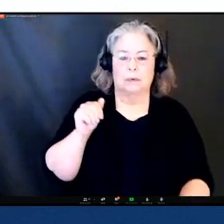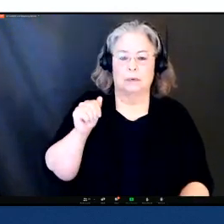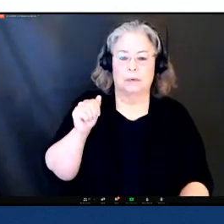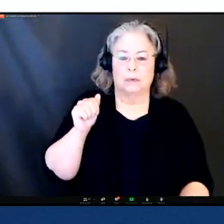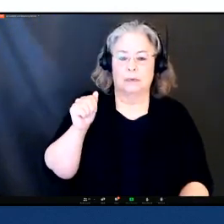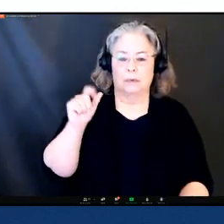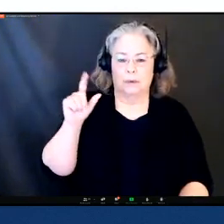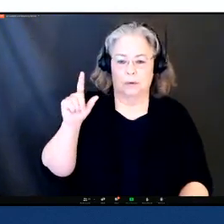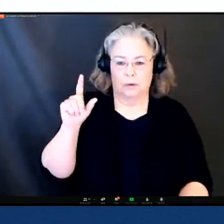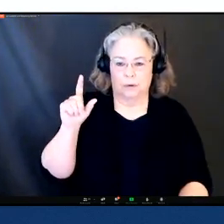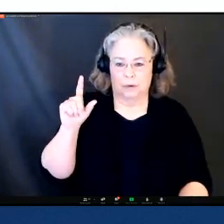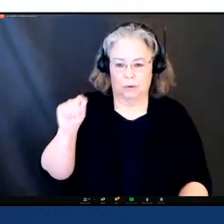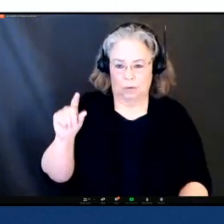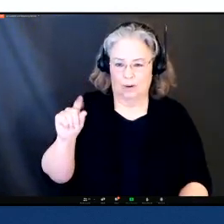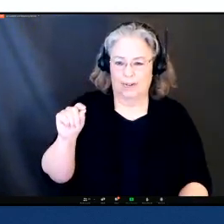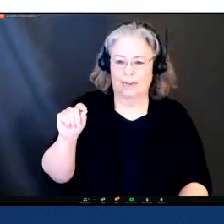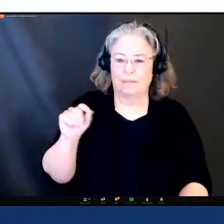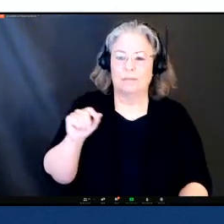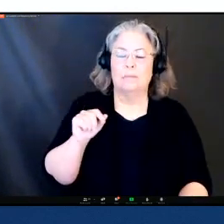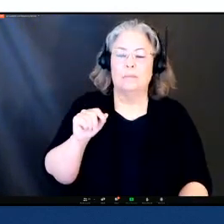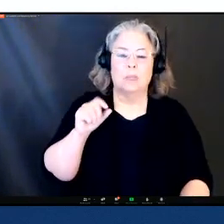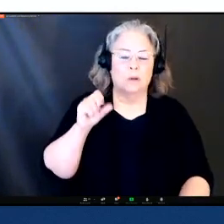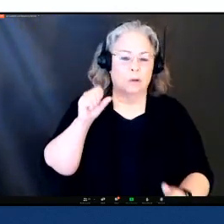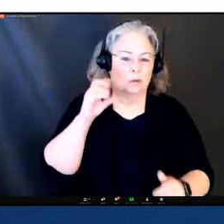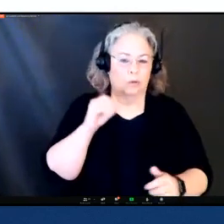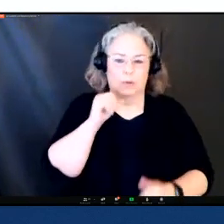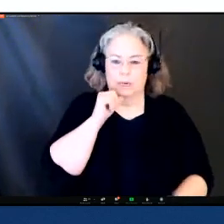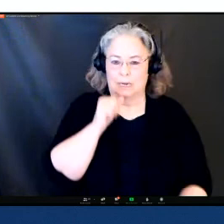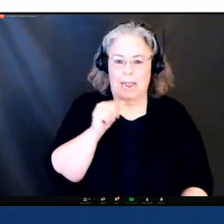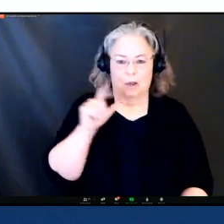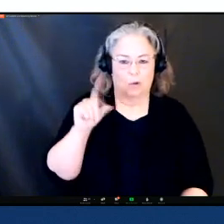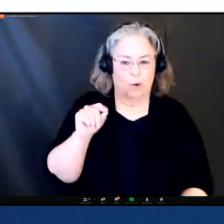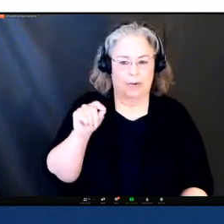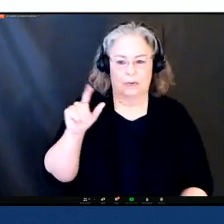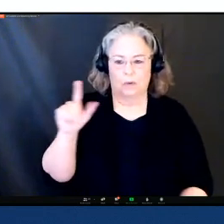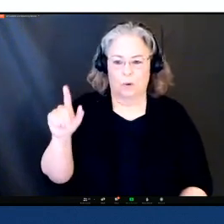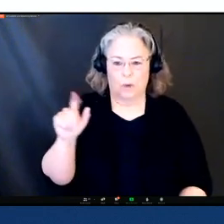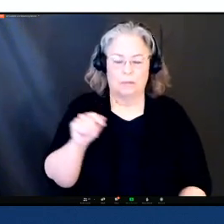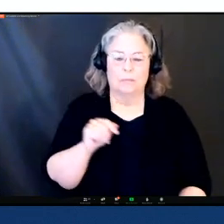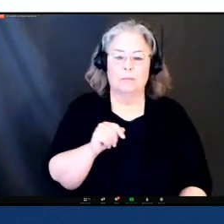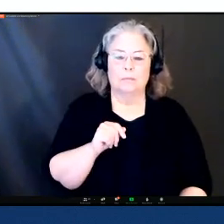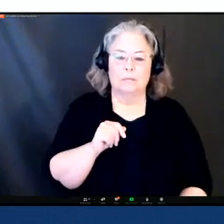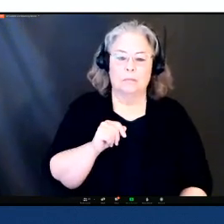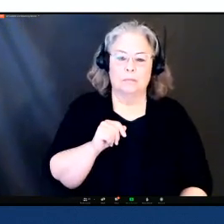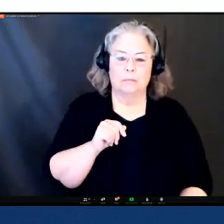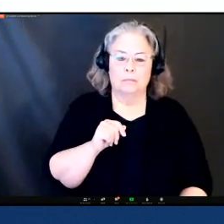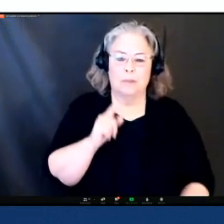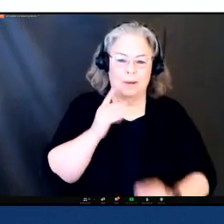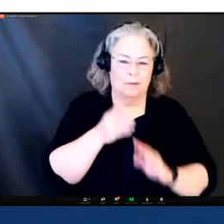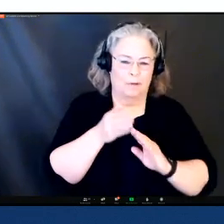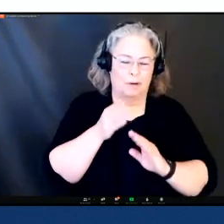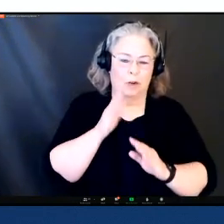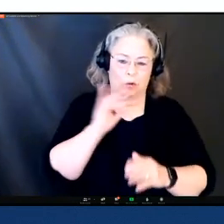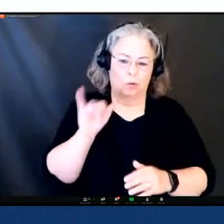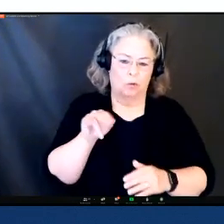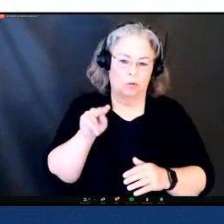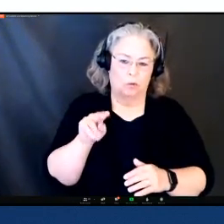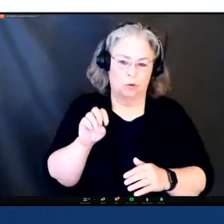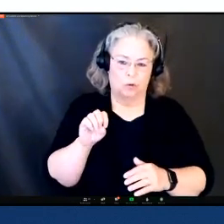2021 increase that we did see on the previous chart . As you can see, as of June 30th, 2020, our general fund,